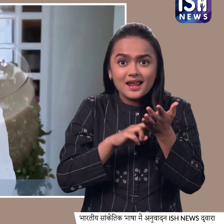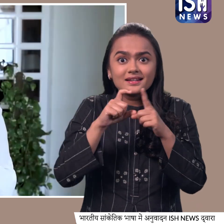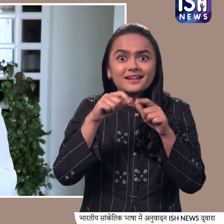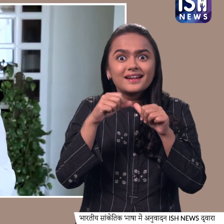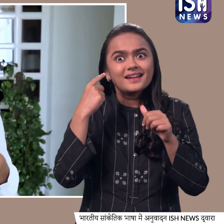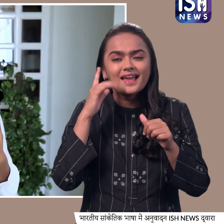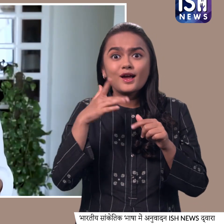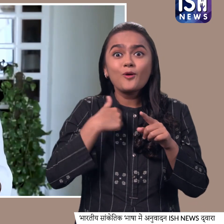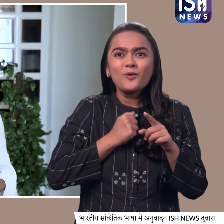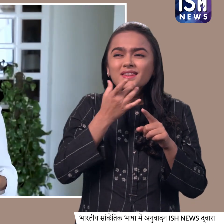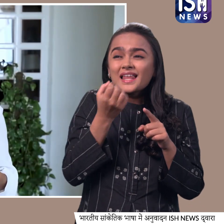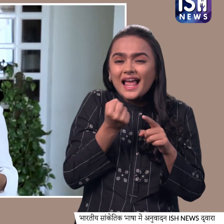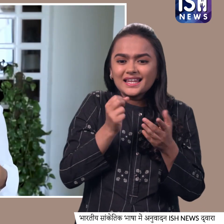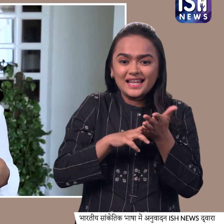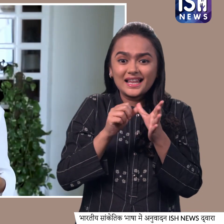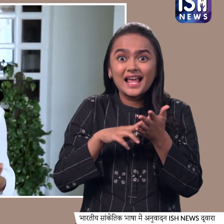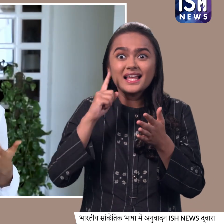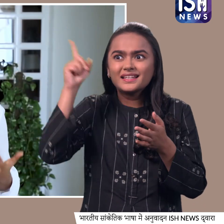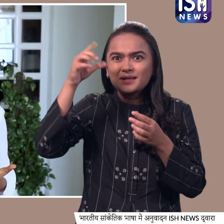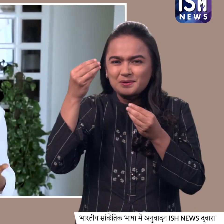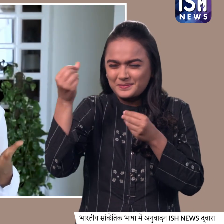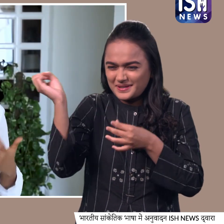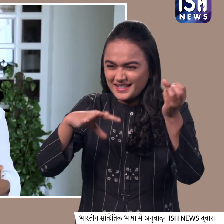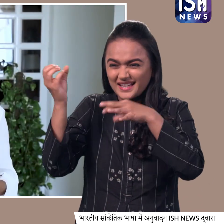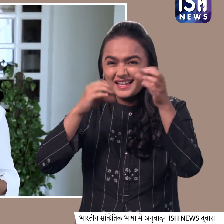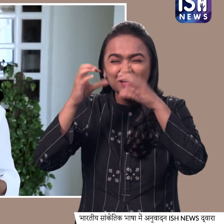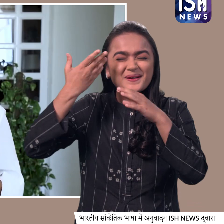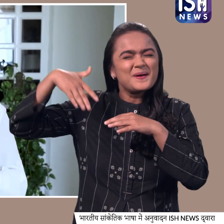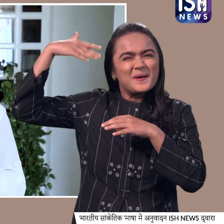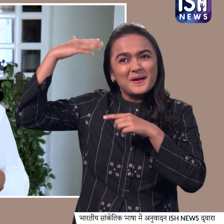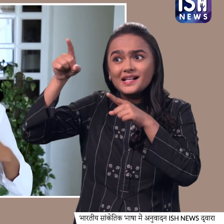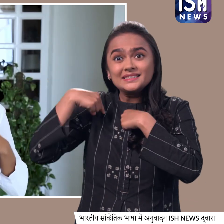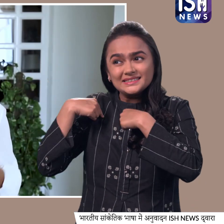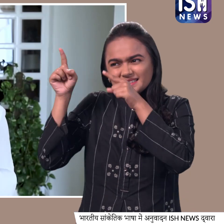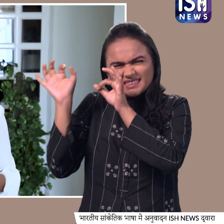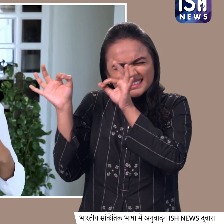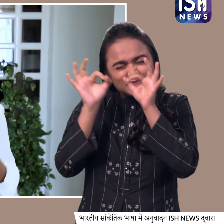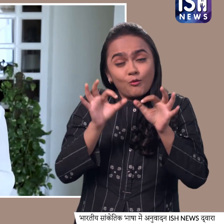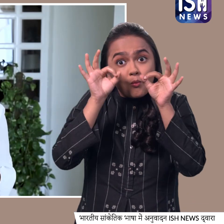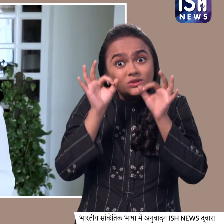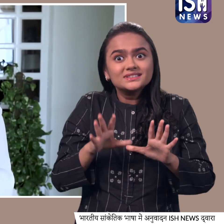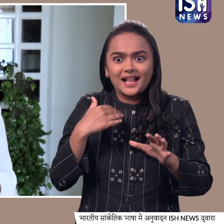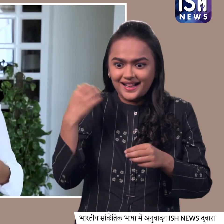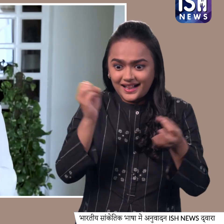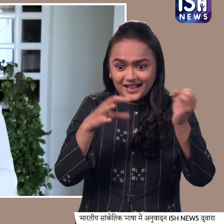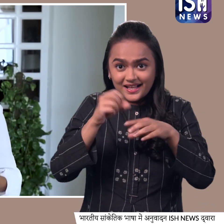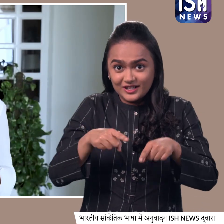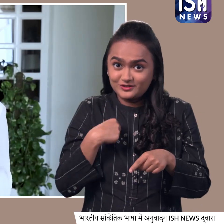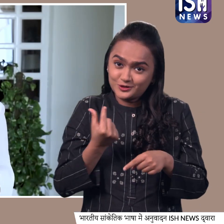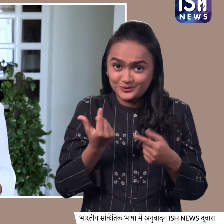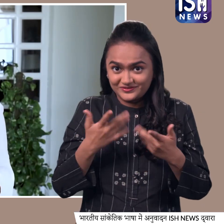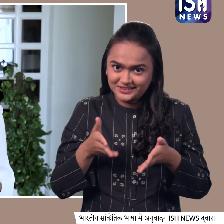The flavours that our grandmothers used to make these sweets, we have used the same original flavours in these receipes.